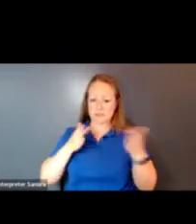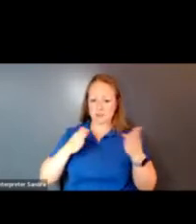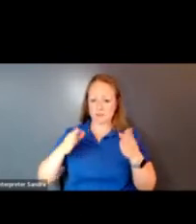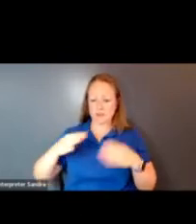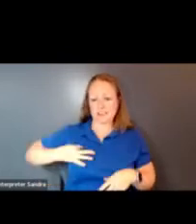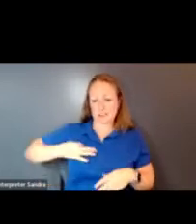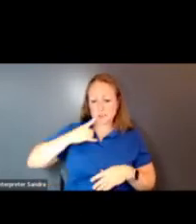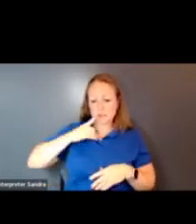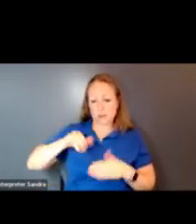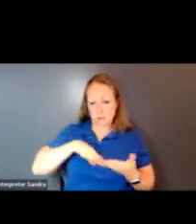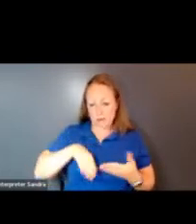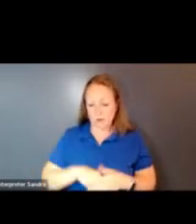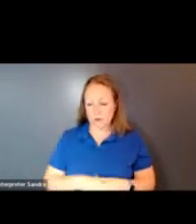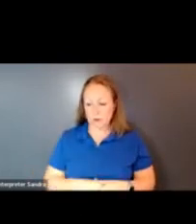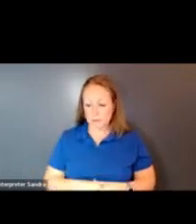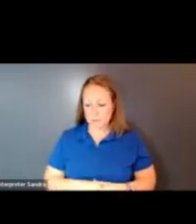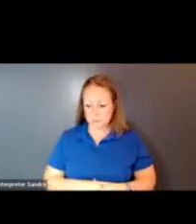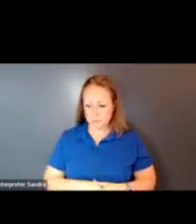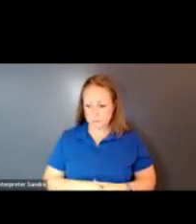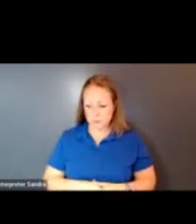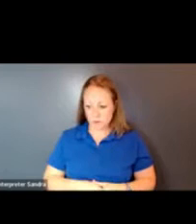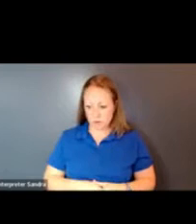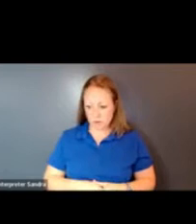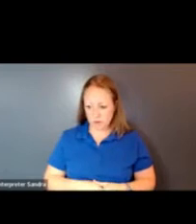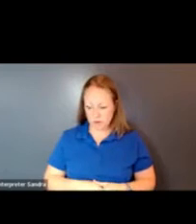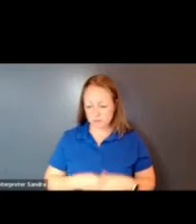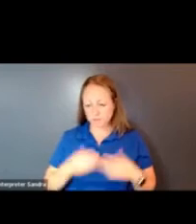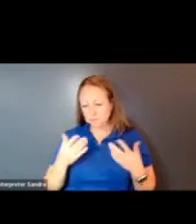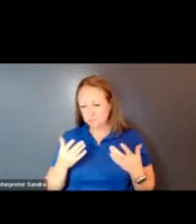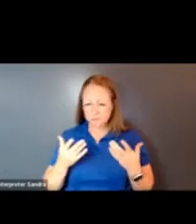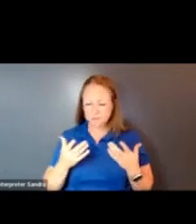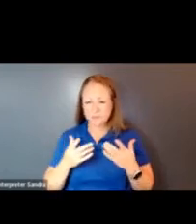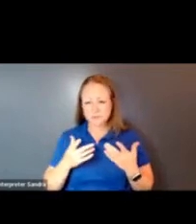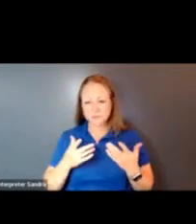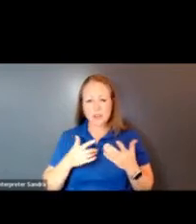there is we're early there were some at least consternation